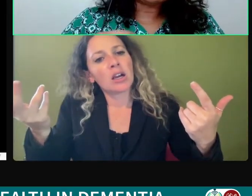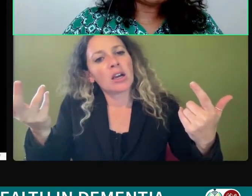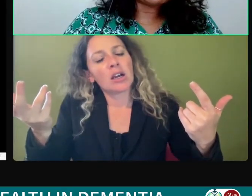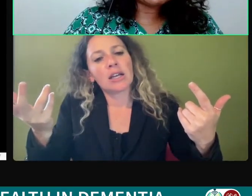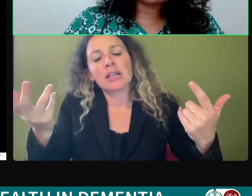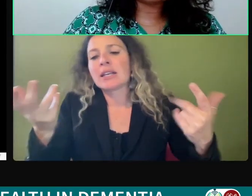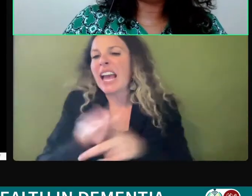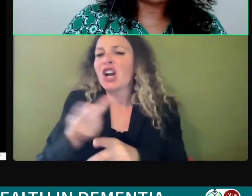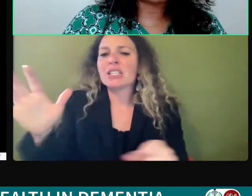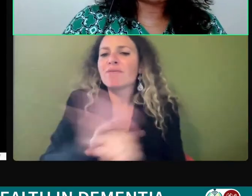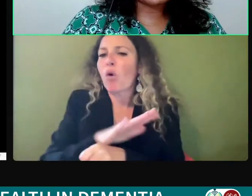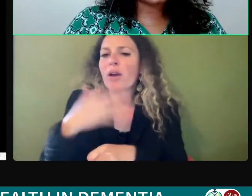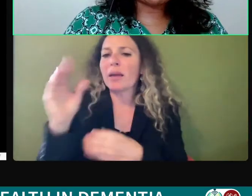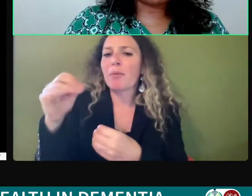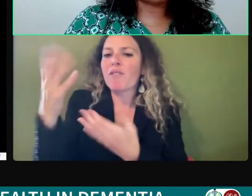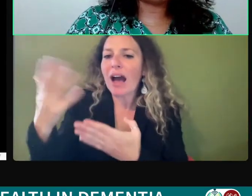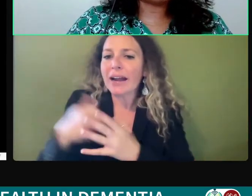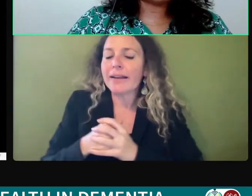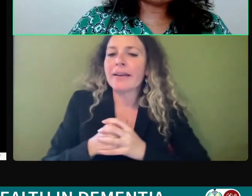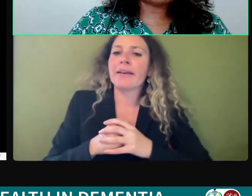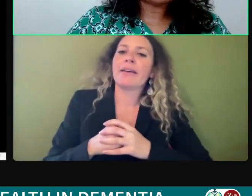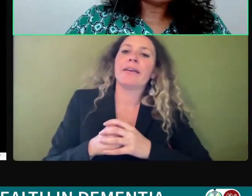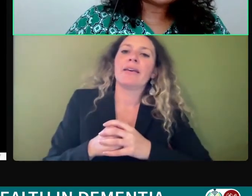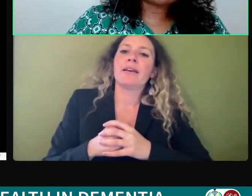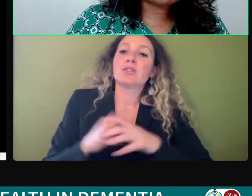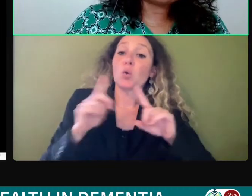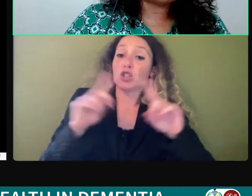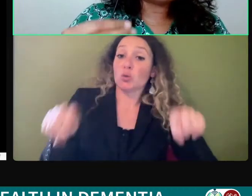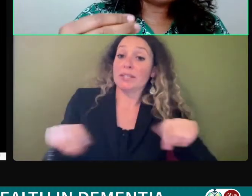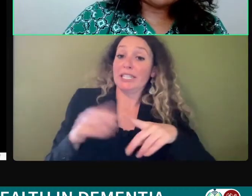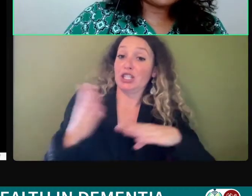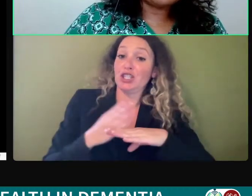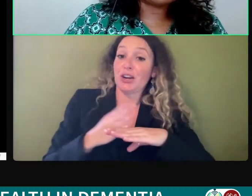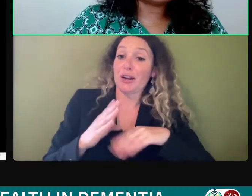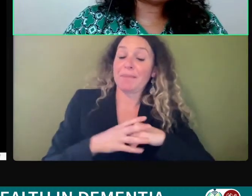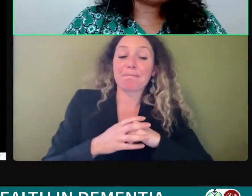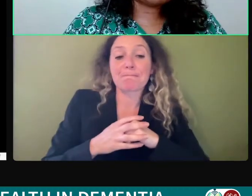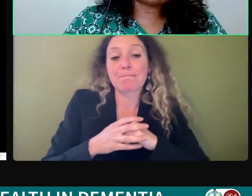You can also use things like screen sharing, so for example, some people with cognitive disability